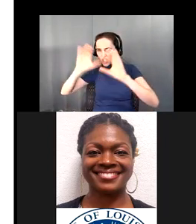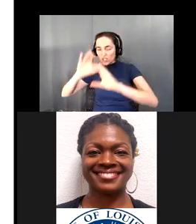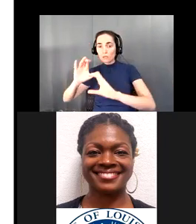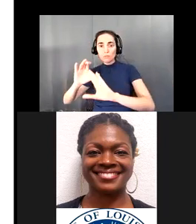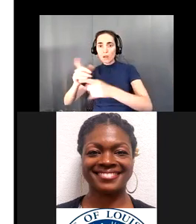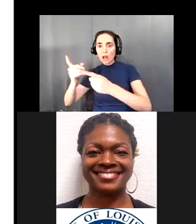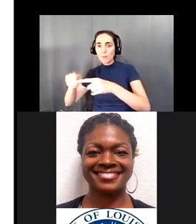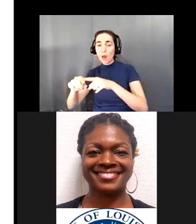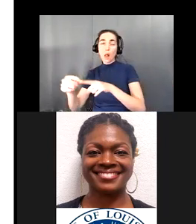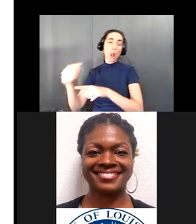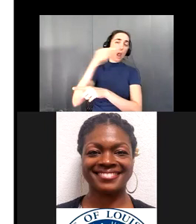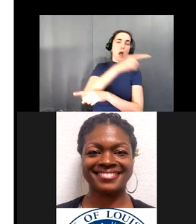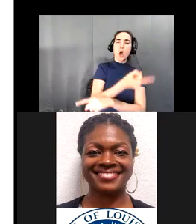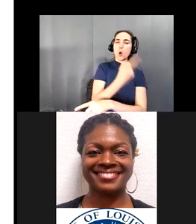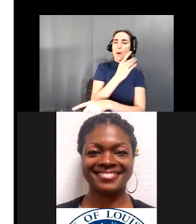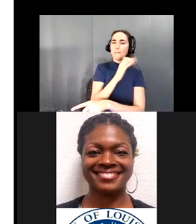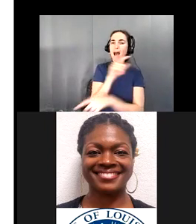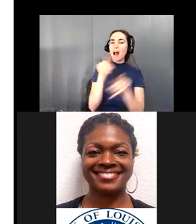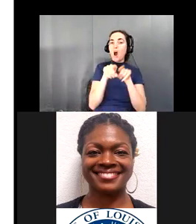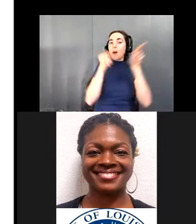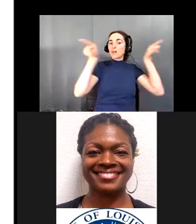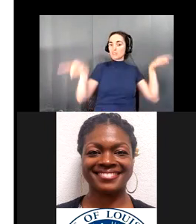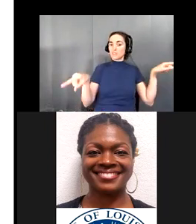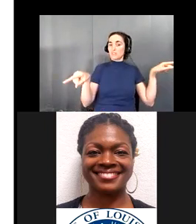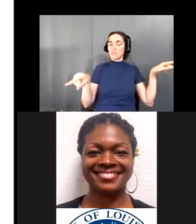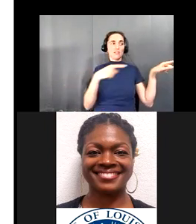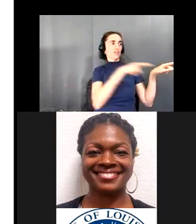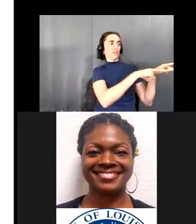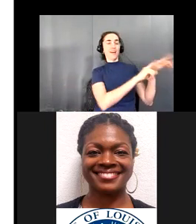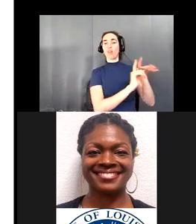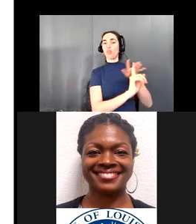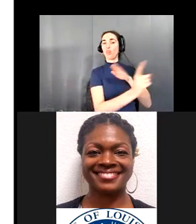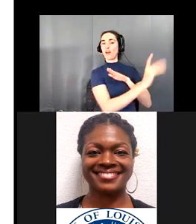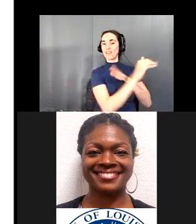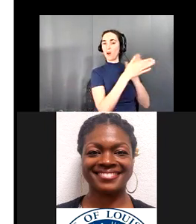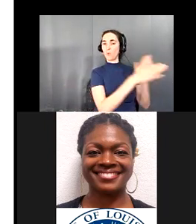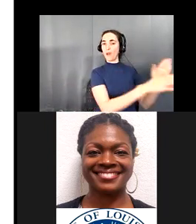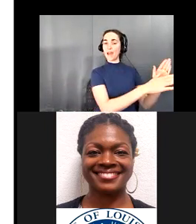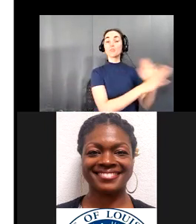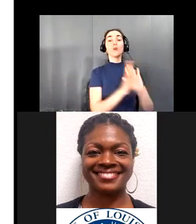mile really in the opposite direction so 16:16:40 they may go to a single place a lot